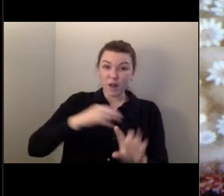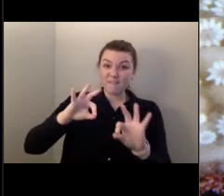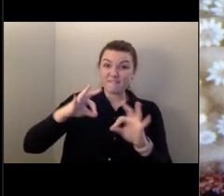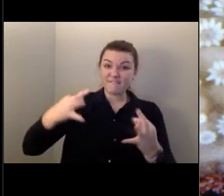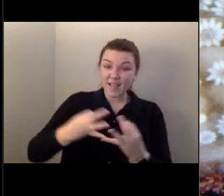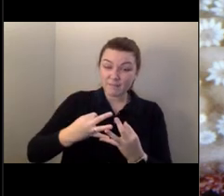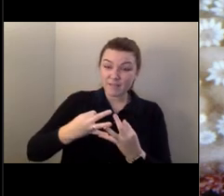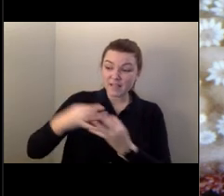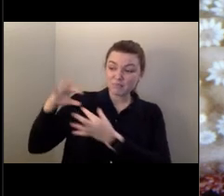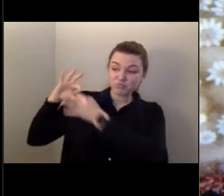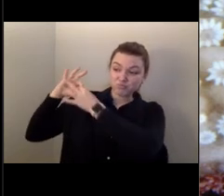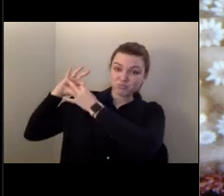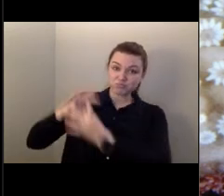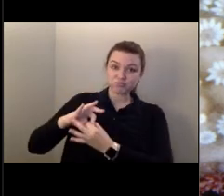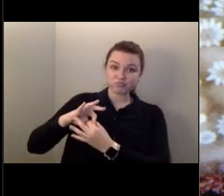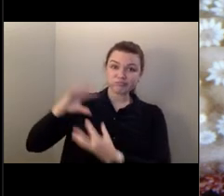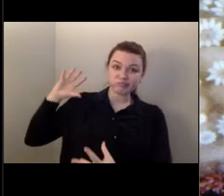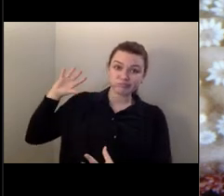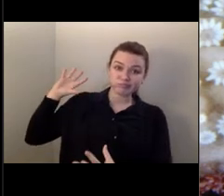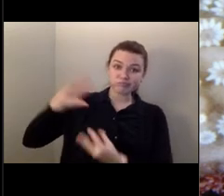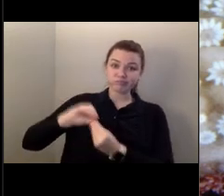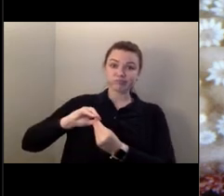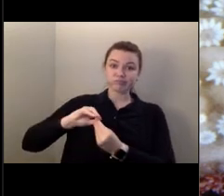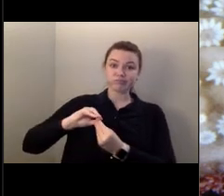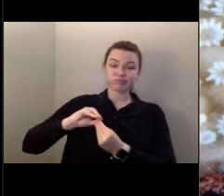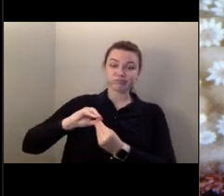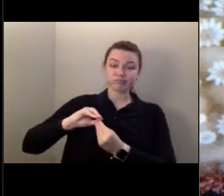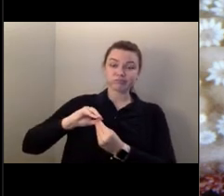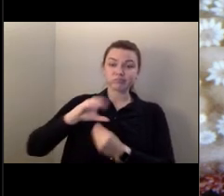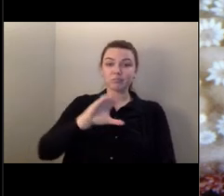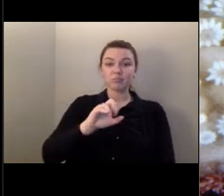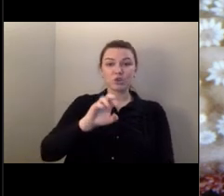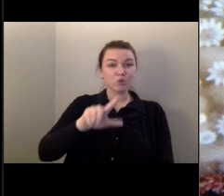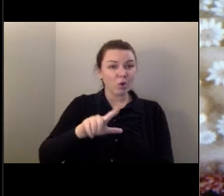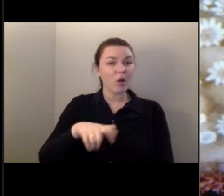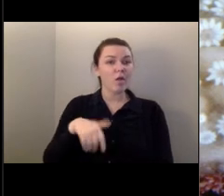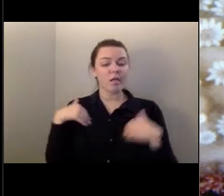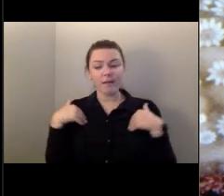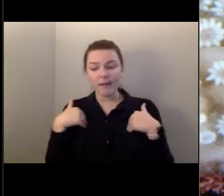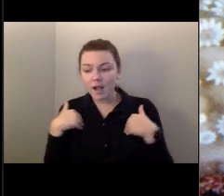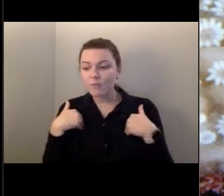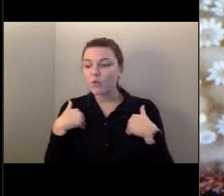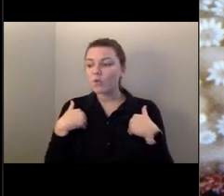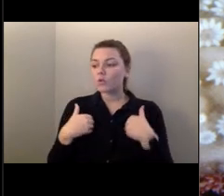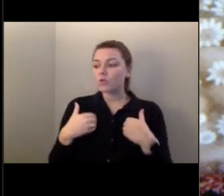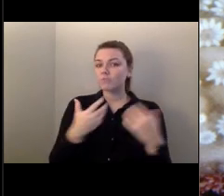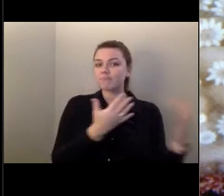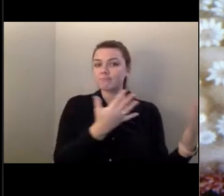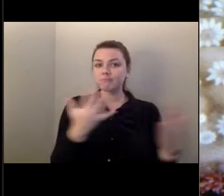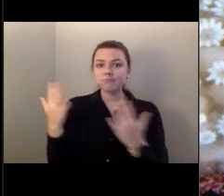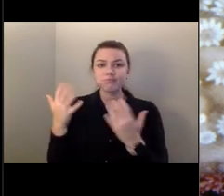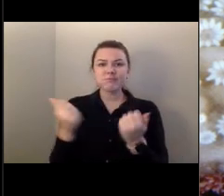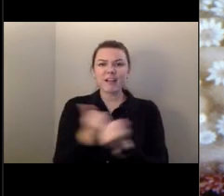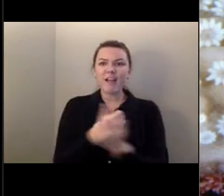all of the life forms that have been born before us humans, these are our ancestors. So how do we treat them?